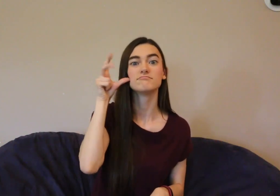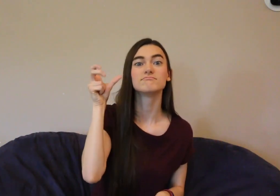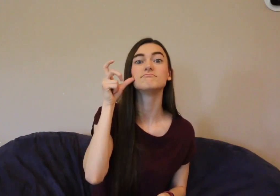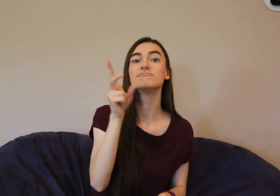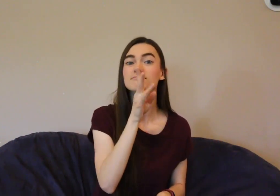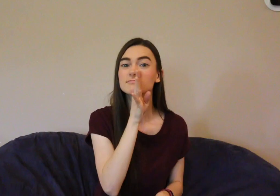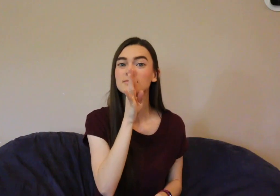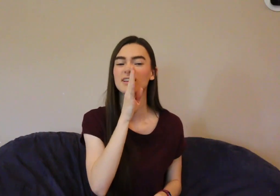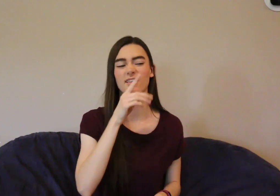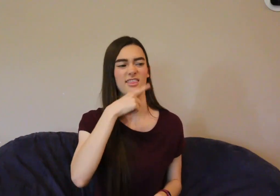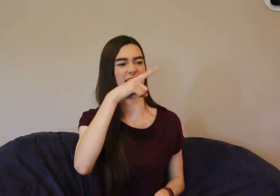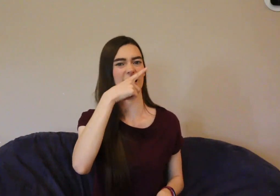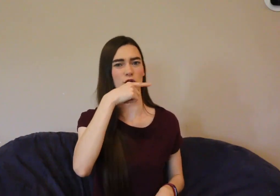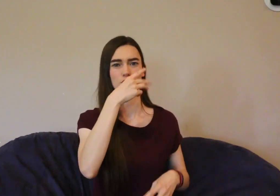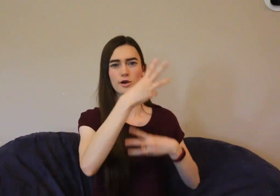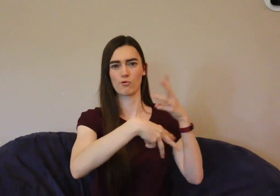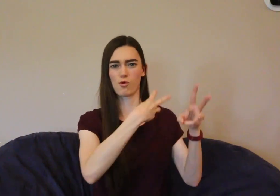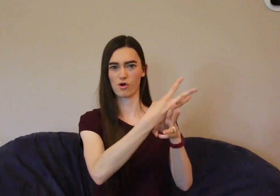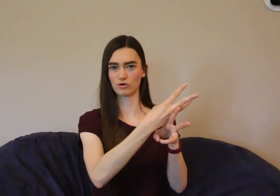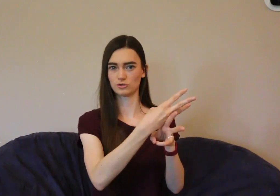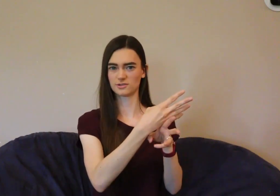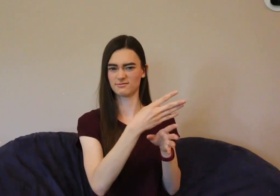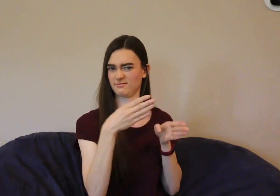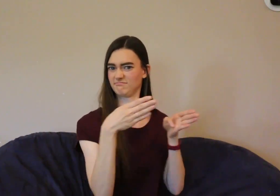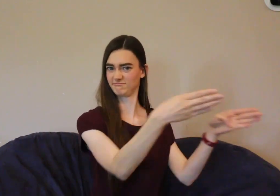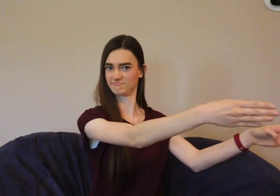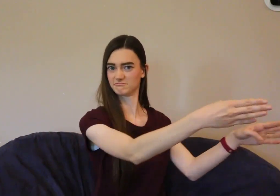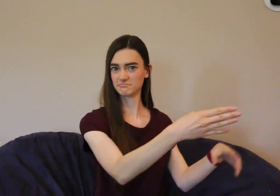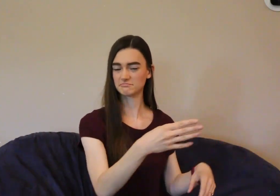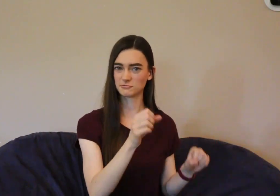She can hear and speak and be involved in the hearing world.